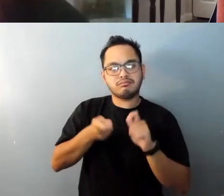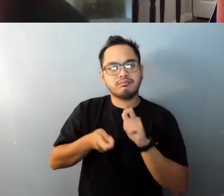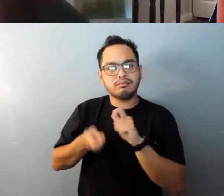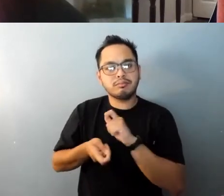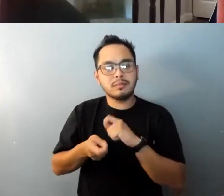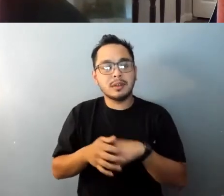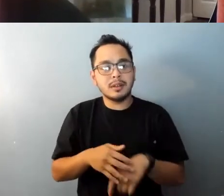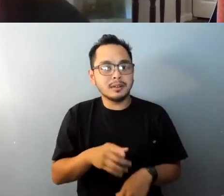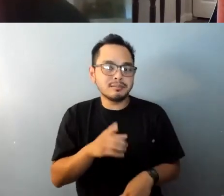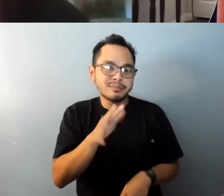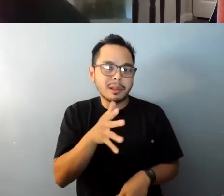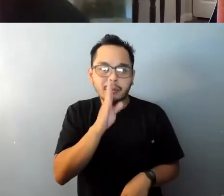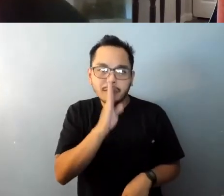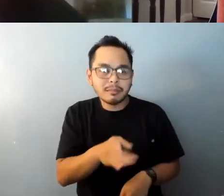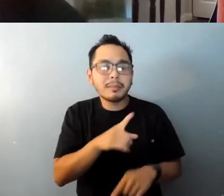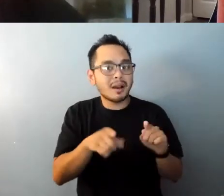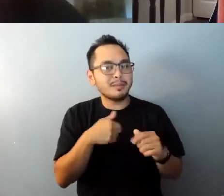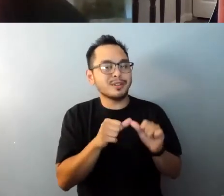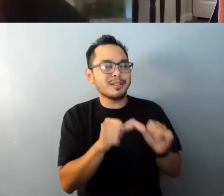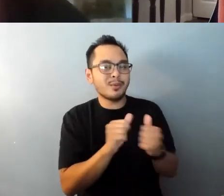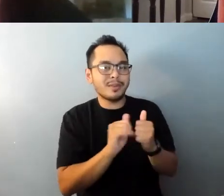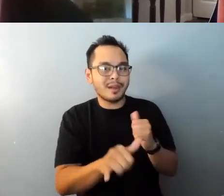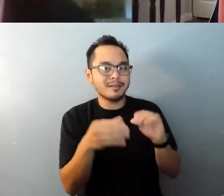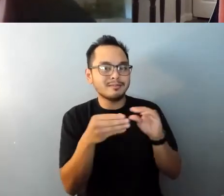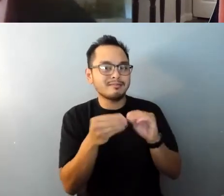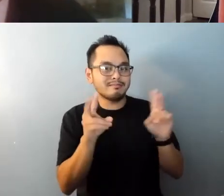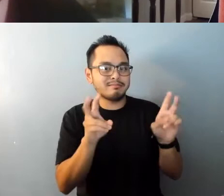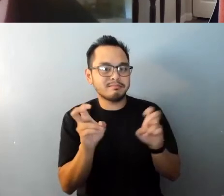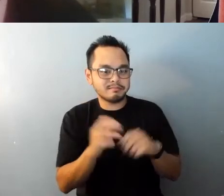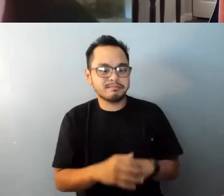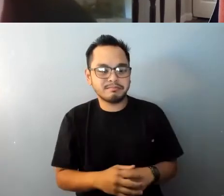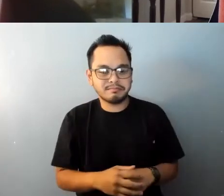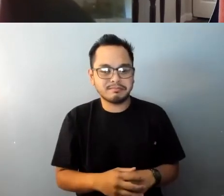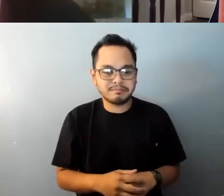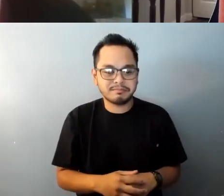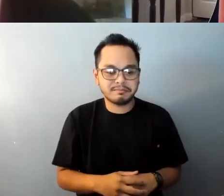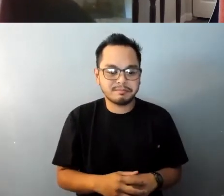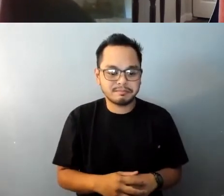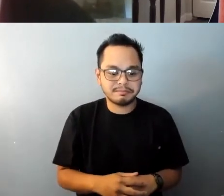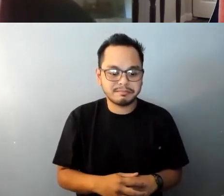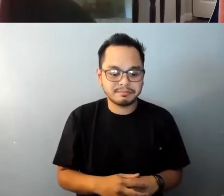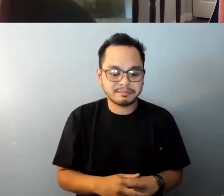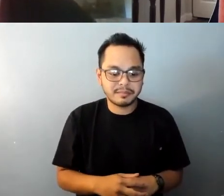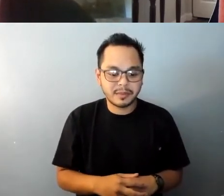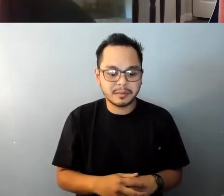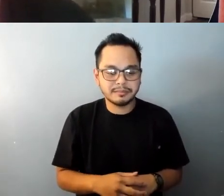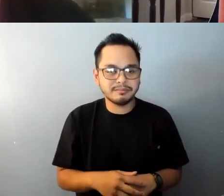blunt and a little crude but I think I will stick with that. The idea of decolonization